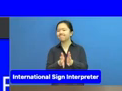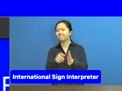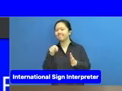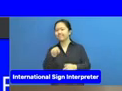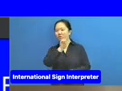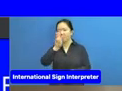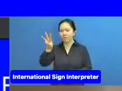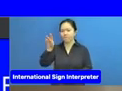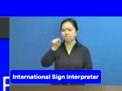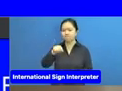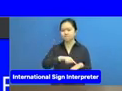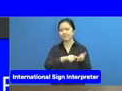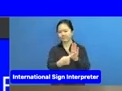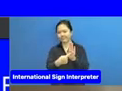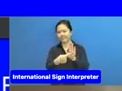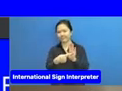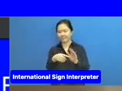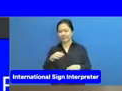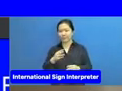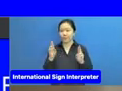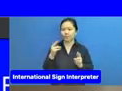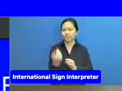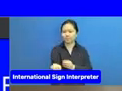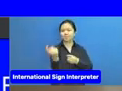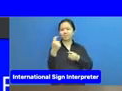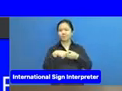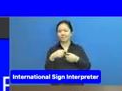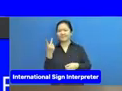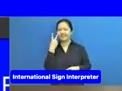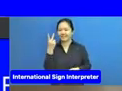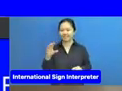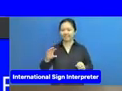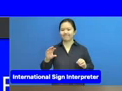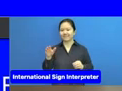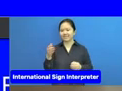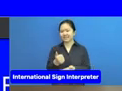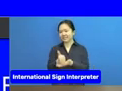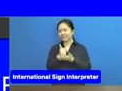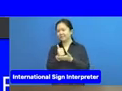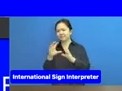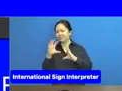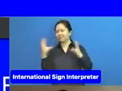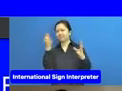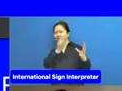And if you still have any questions about the open call, after reading the open call and the guidelines,